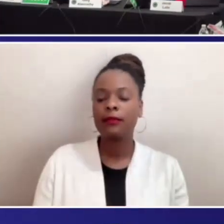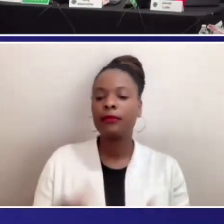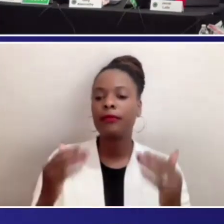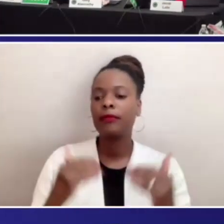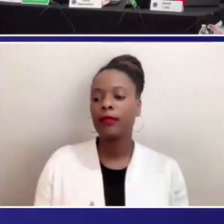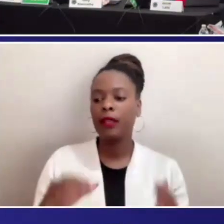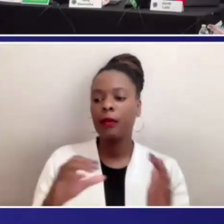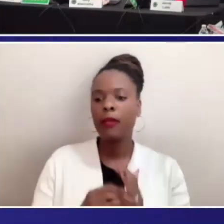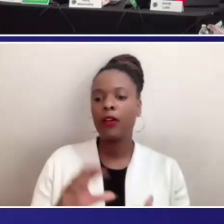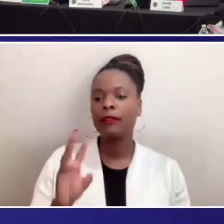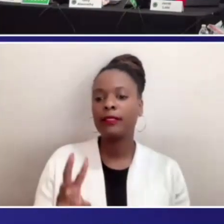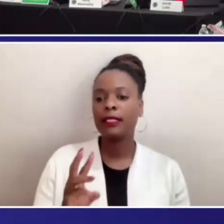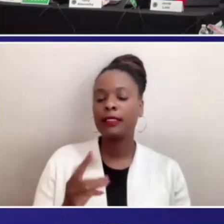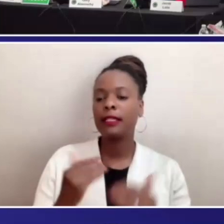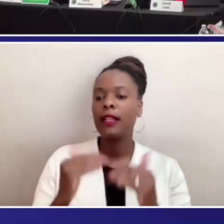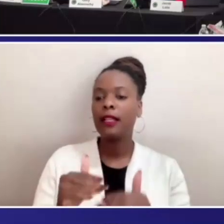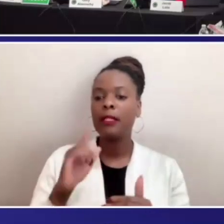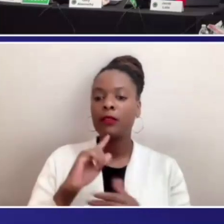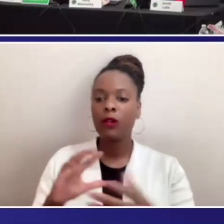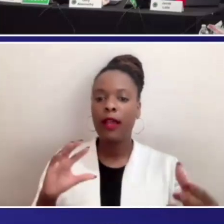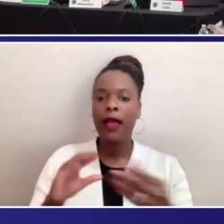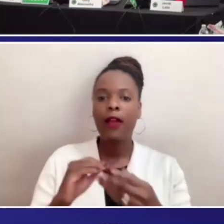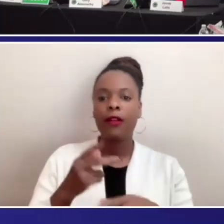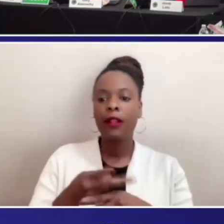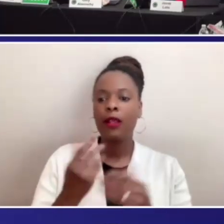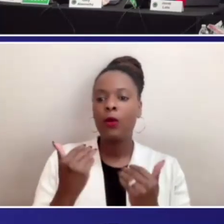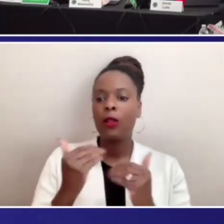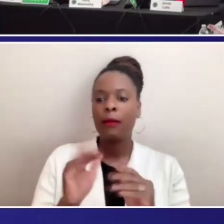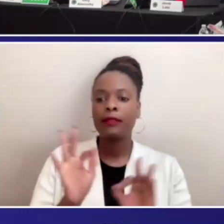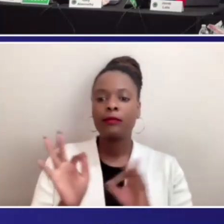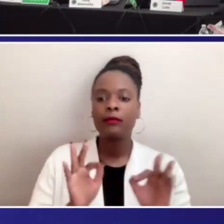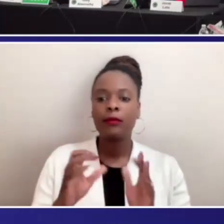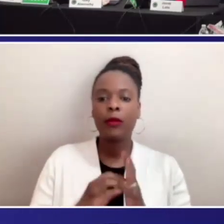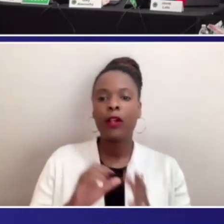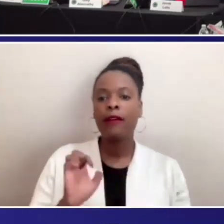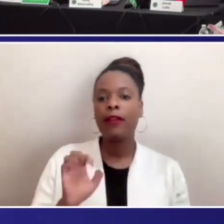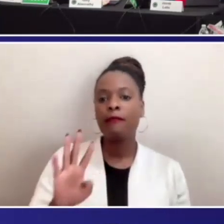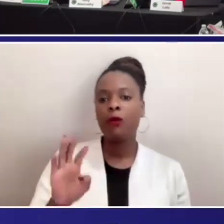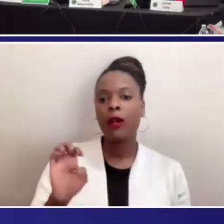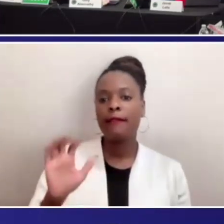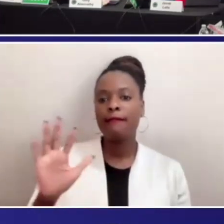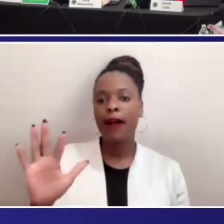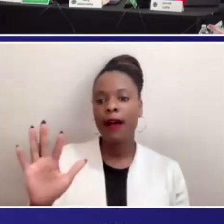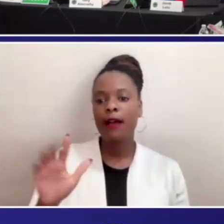aggregate loan limits, described in paragraphs (e)(4) and (e)(5) of this section, shall not be applicable to student